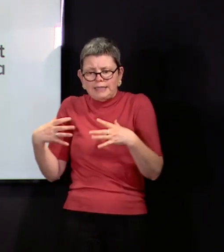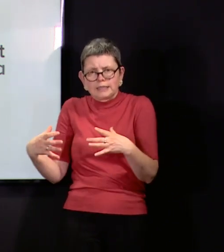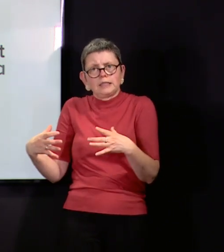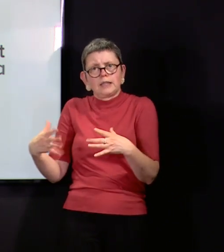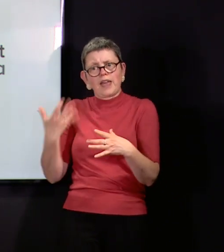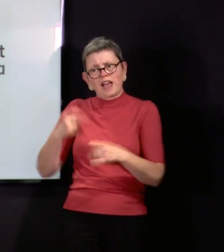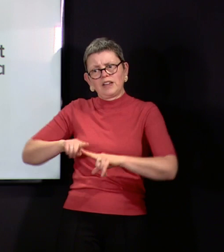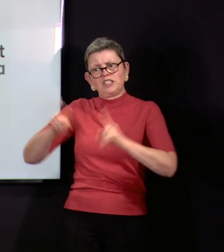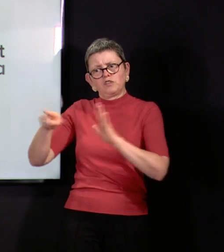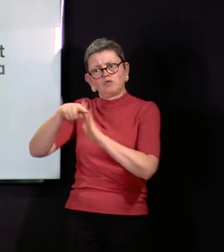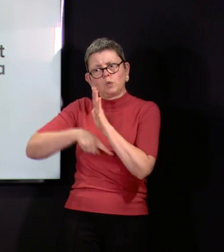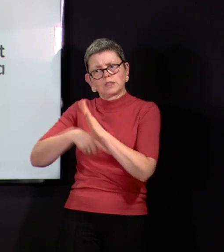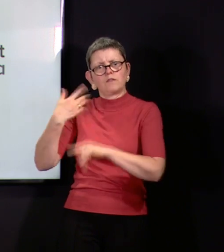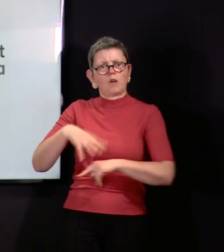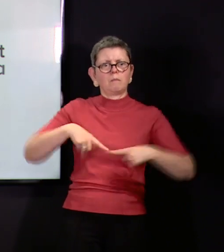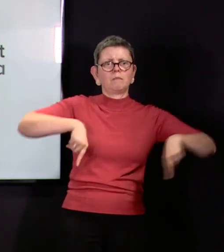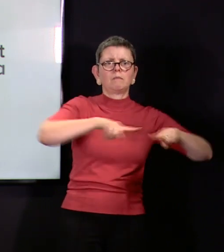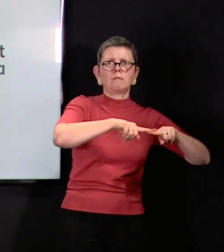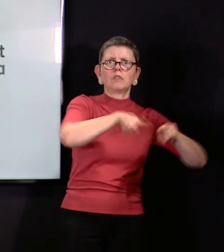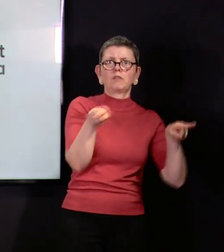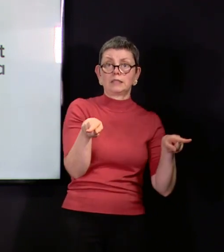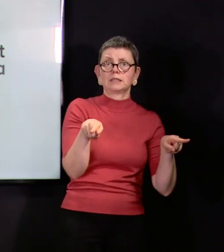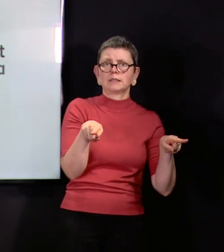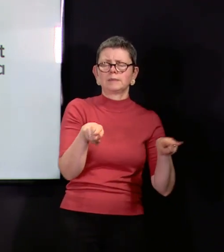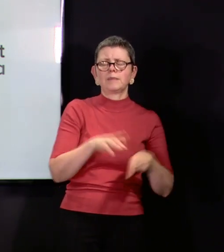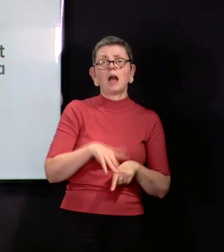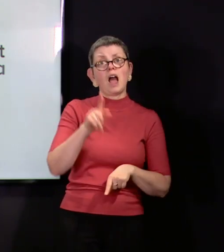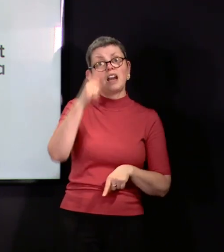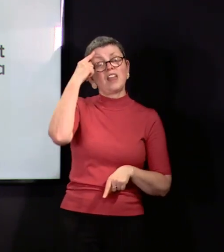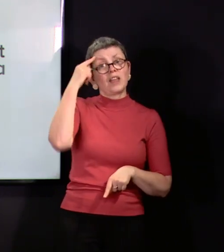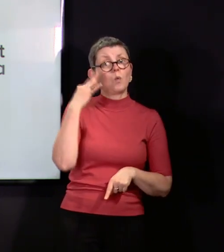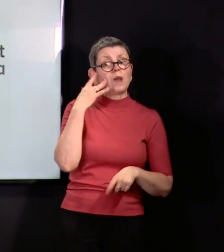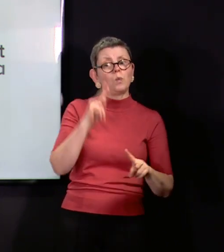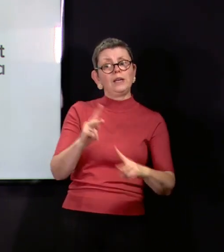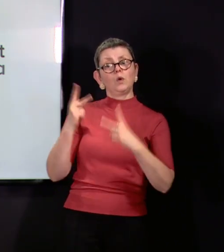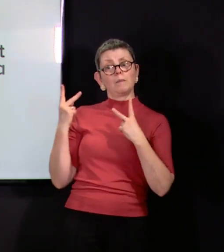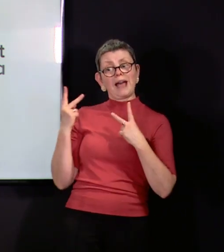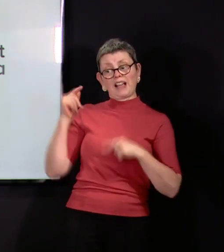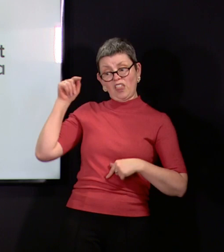of the population. I think when we look back, that will have been the right thing to do,